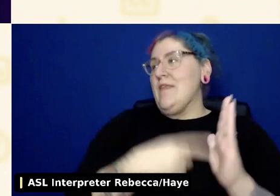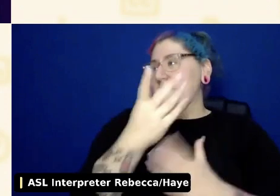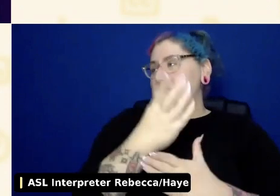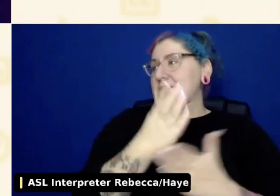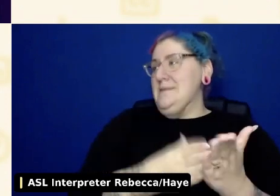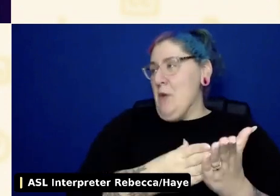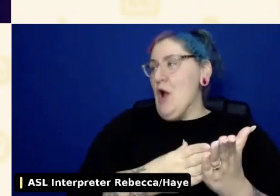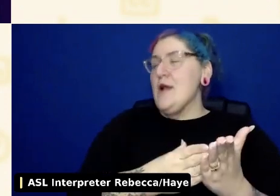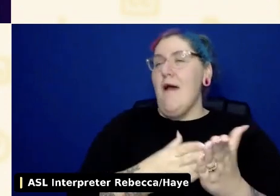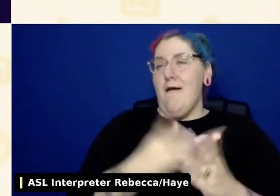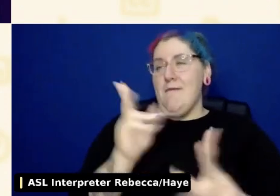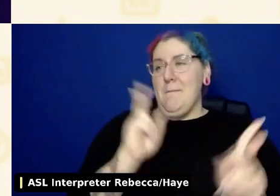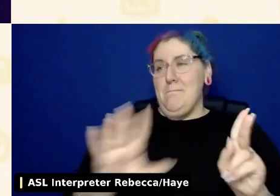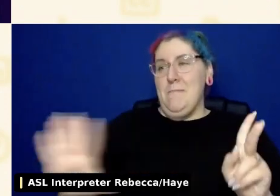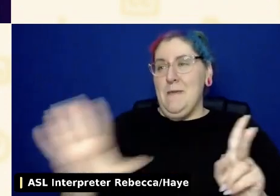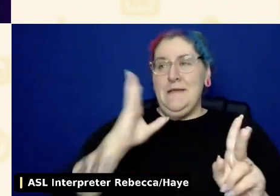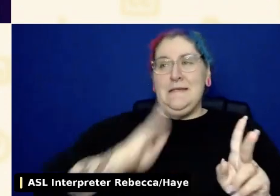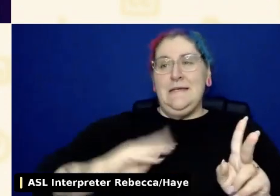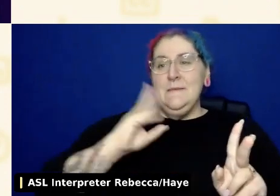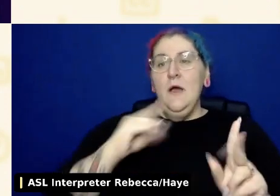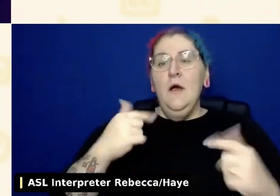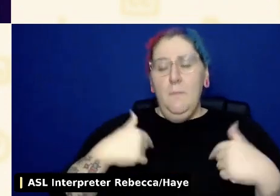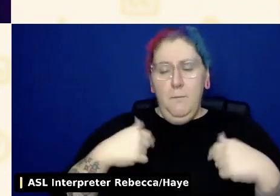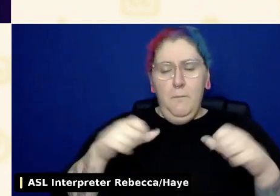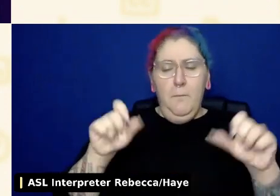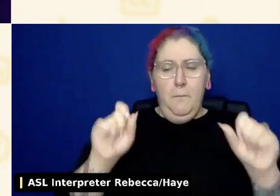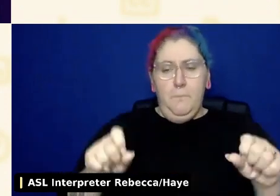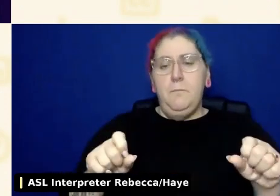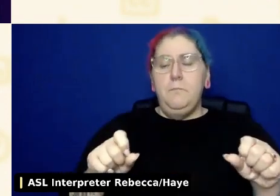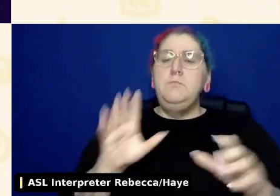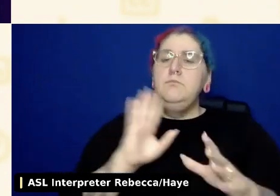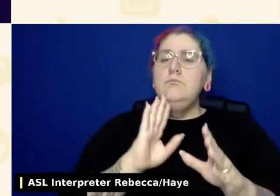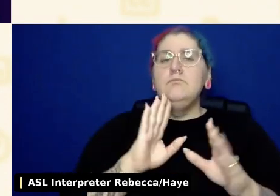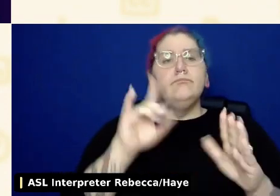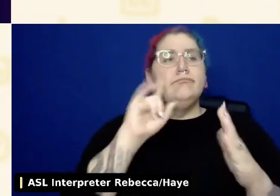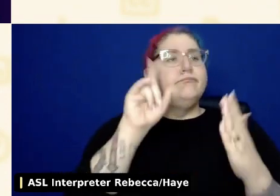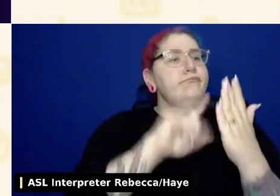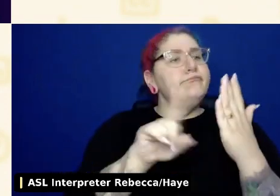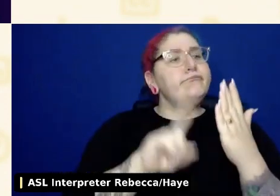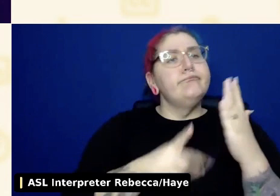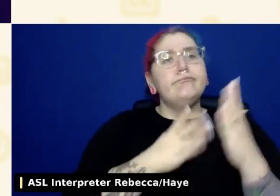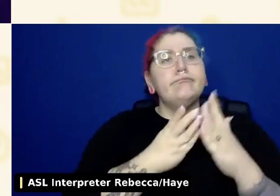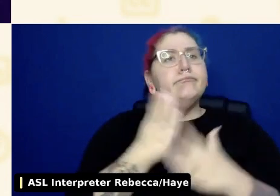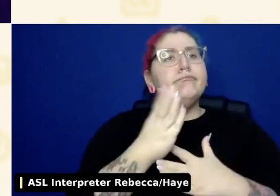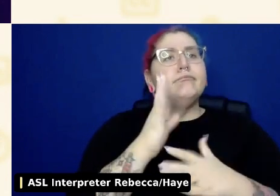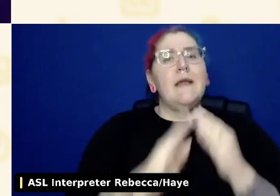So I can do two things. I can go fix it in the testimonial block within the back-end editor,